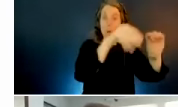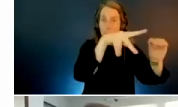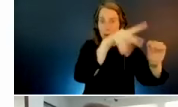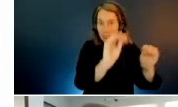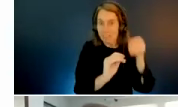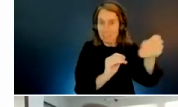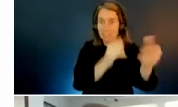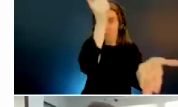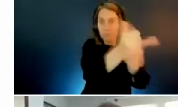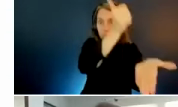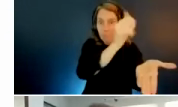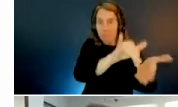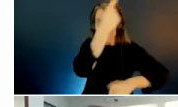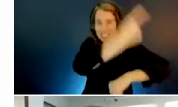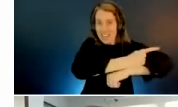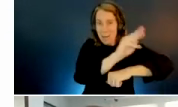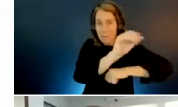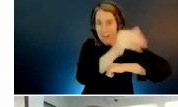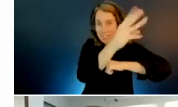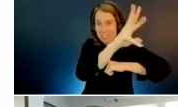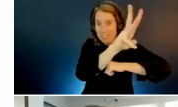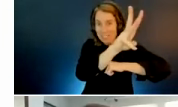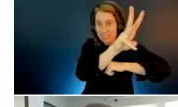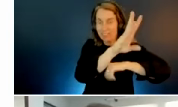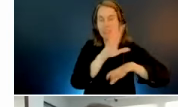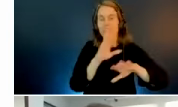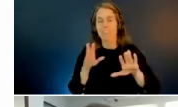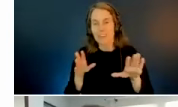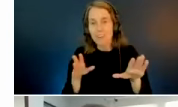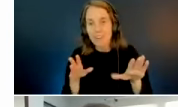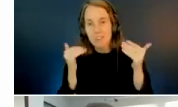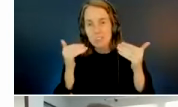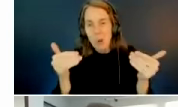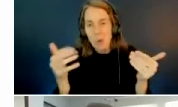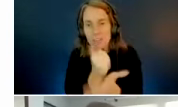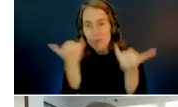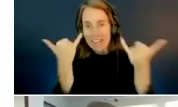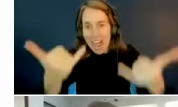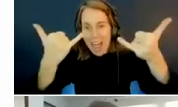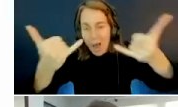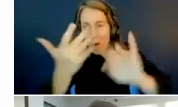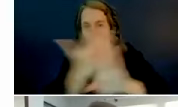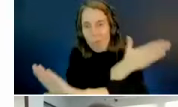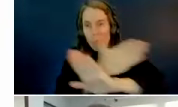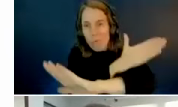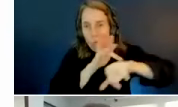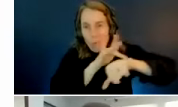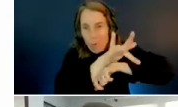um but things happen uh October 10th another Saturday situation so that Monday is the last